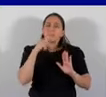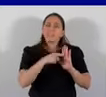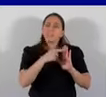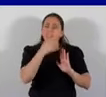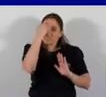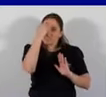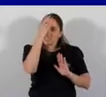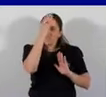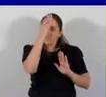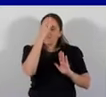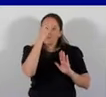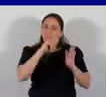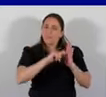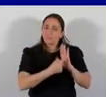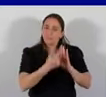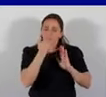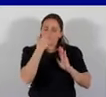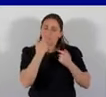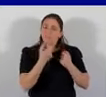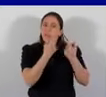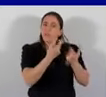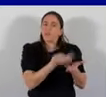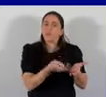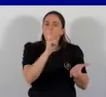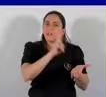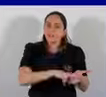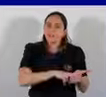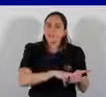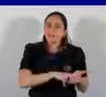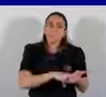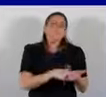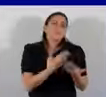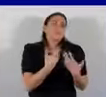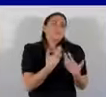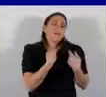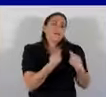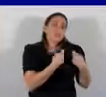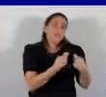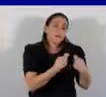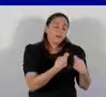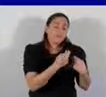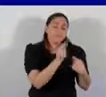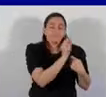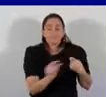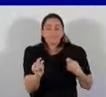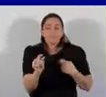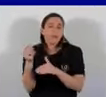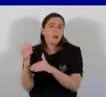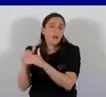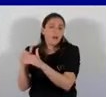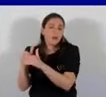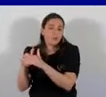Obviously part of it is going to be consumed Private is going to be consumed